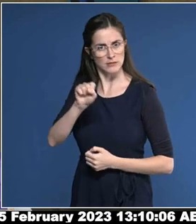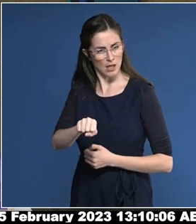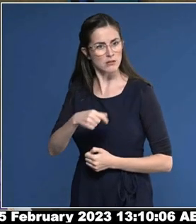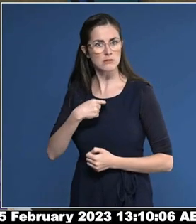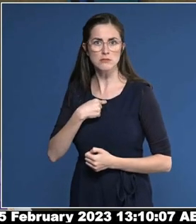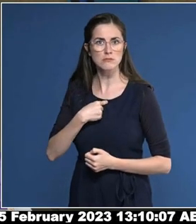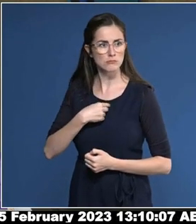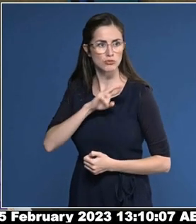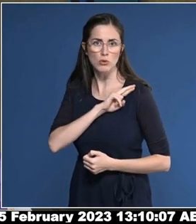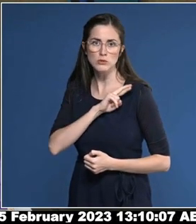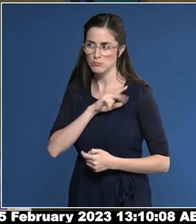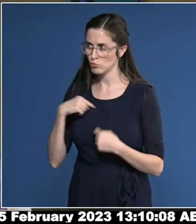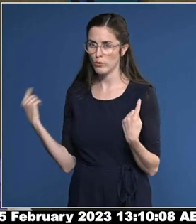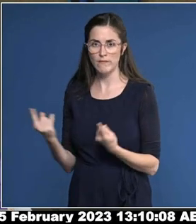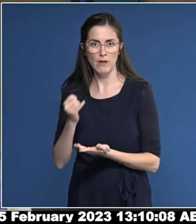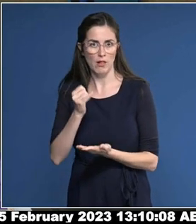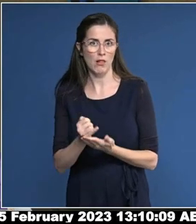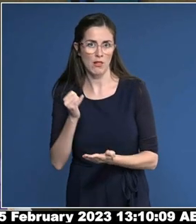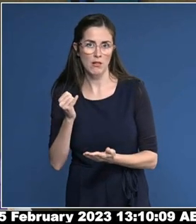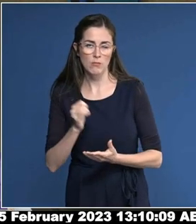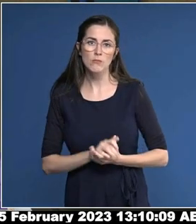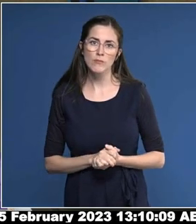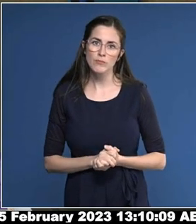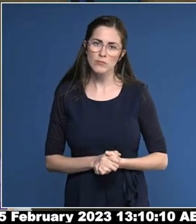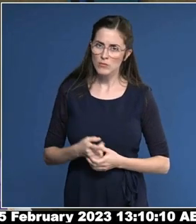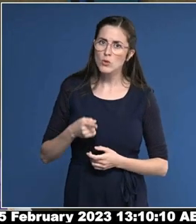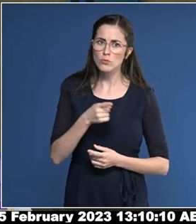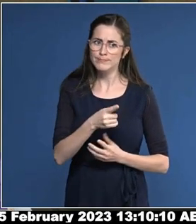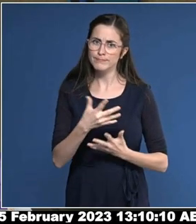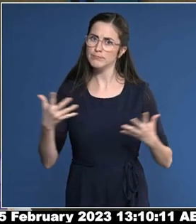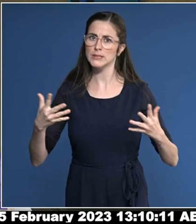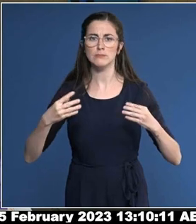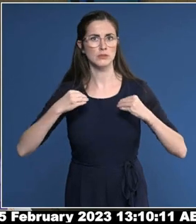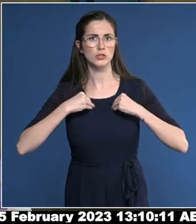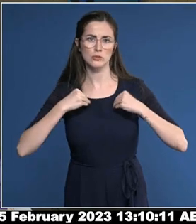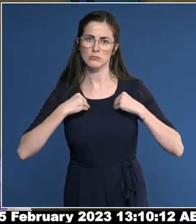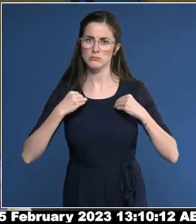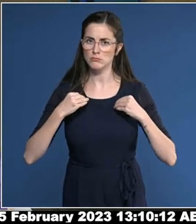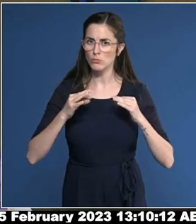bear in mind that in a commercial organisation where the board has overseen a